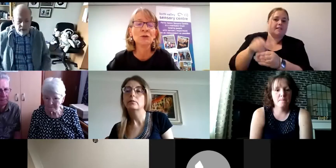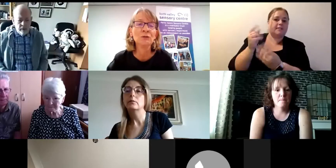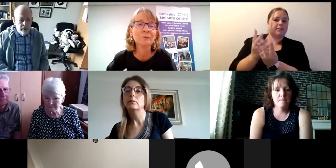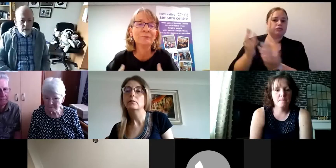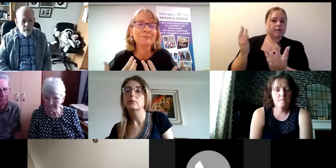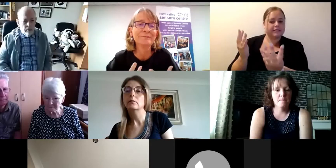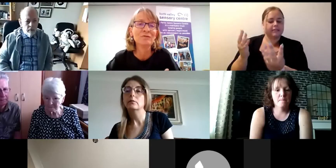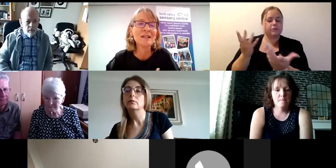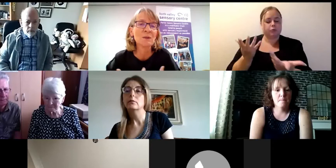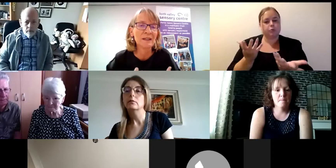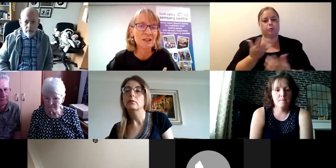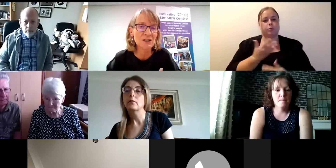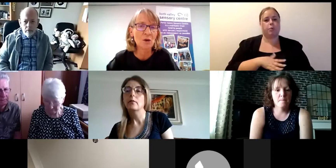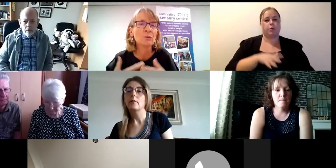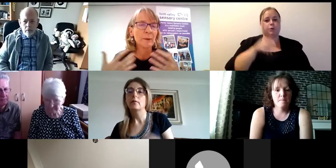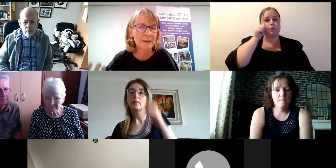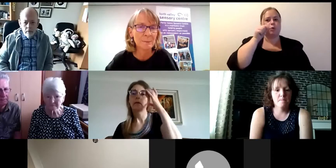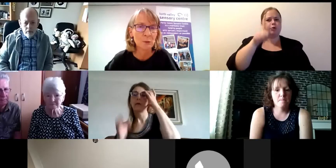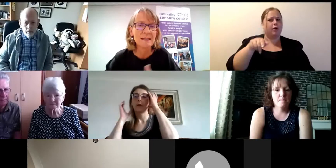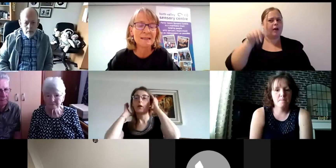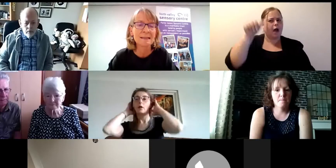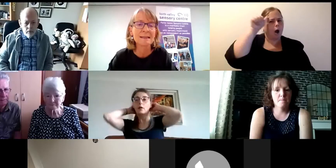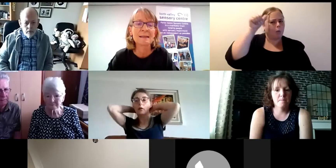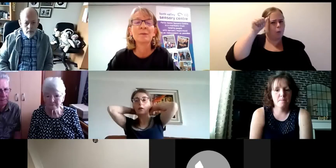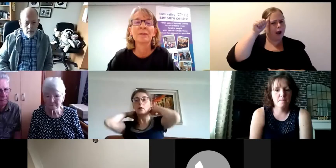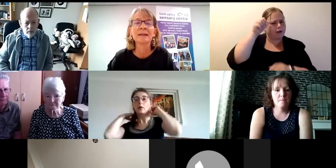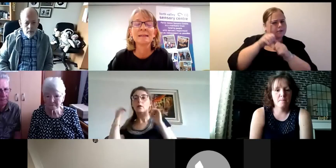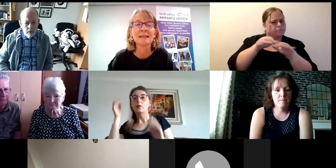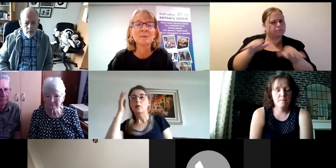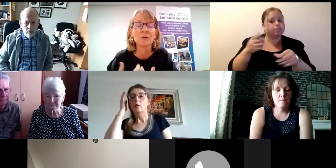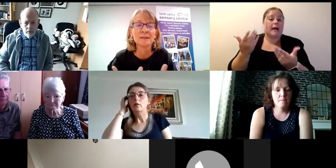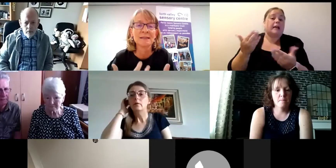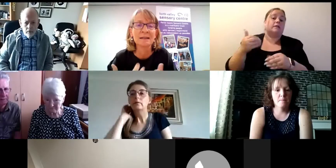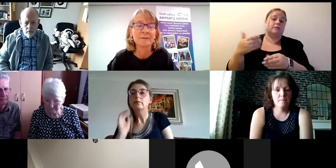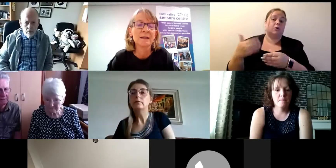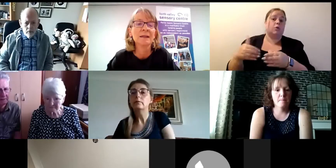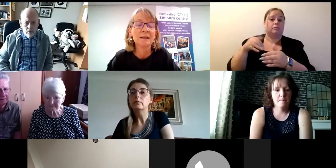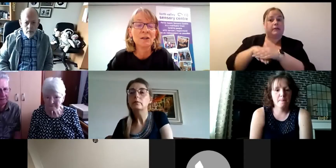What is it you raise awareness of at board level as a trustee?